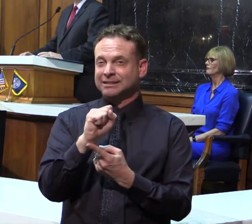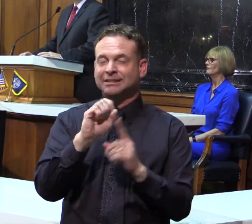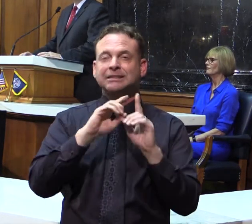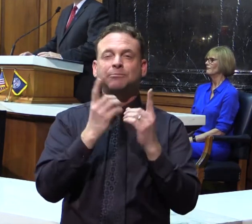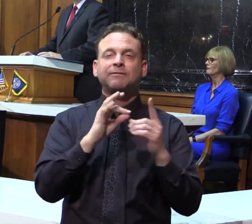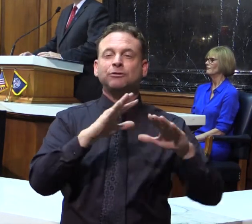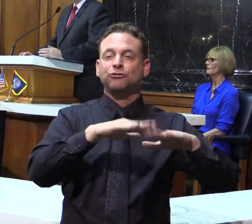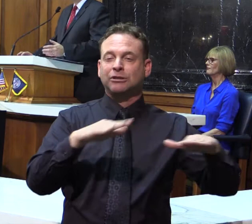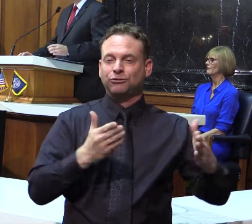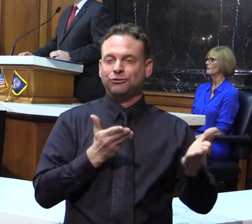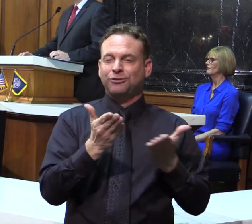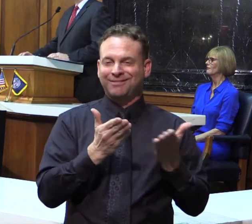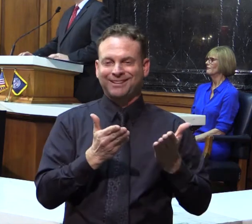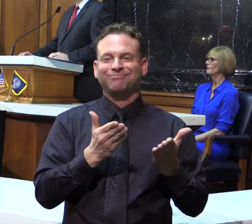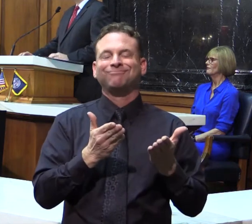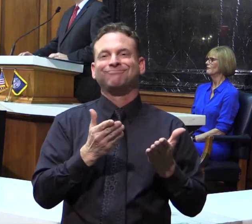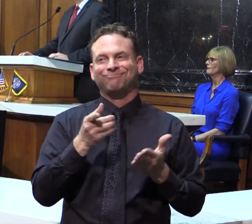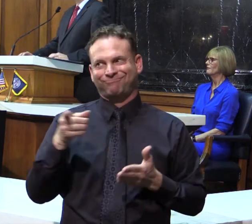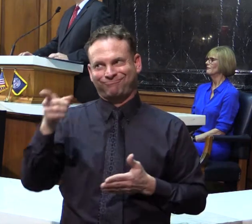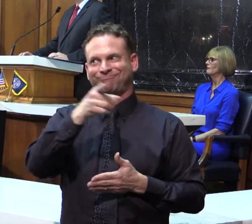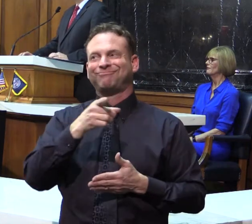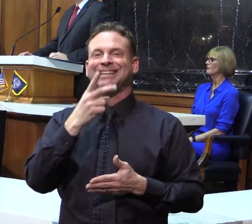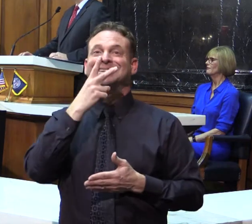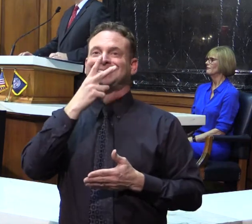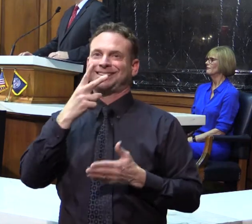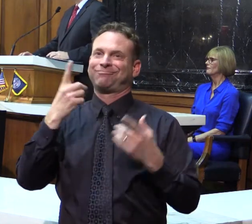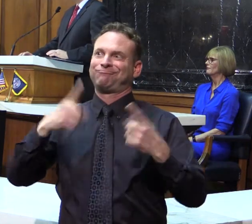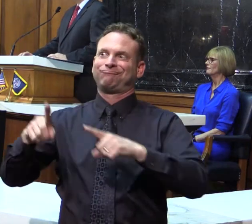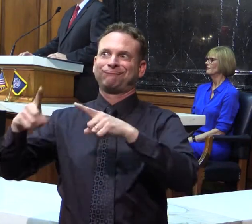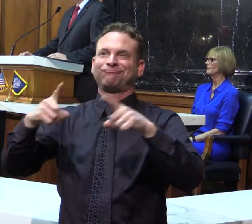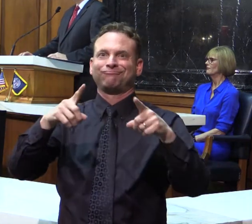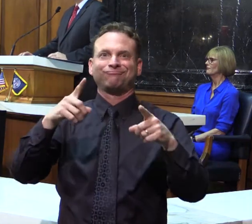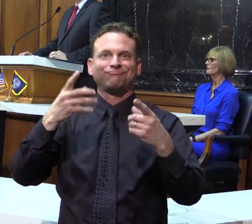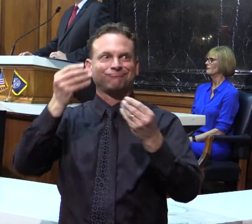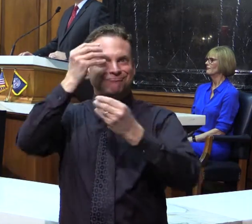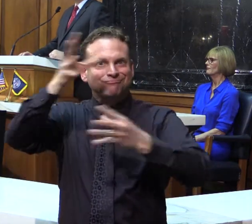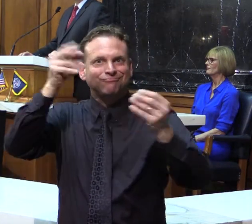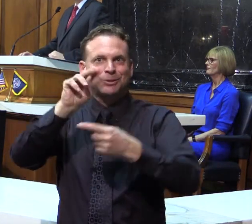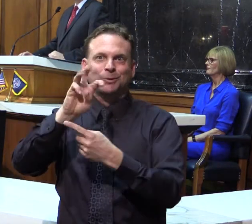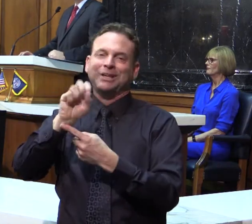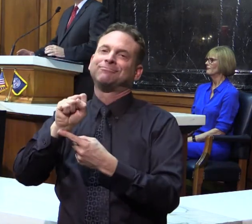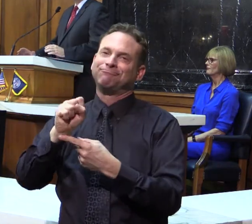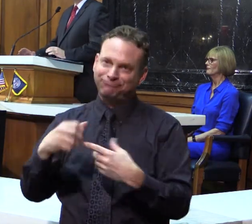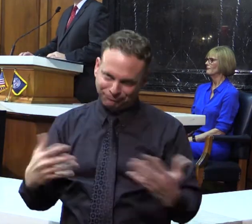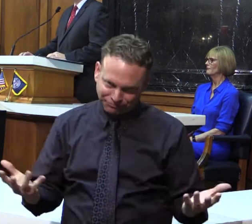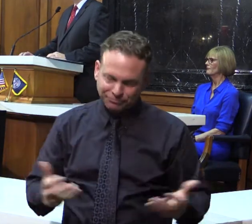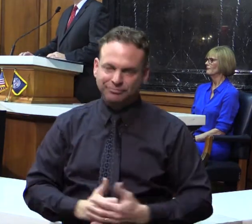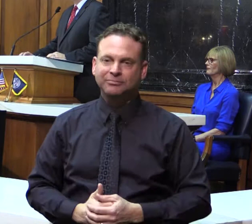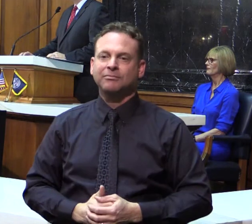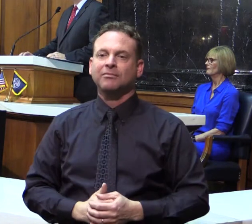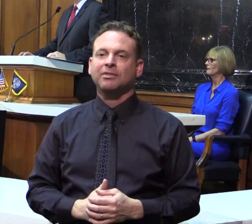I’ll state right now…There’s no one who cares more about Hoosier children than